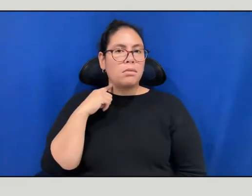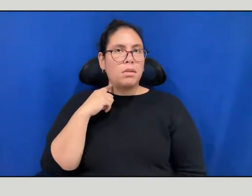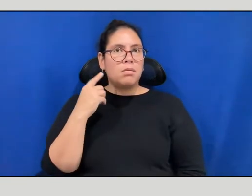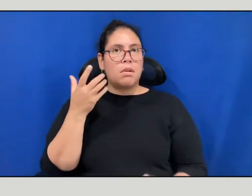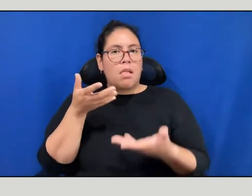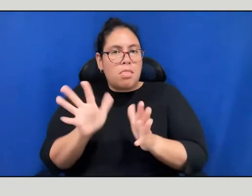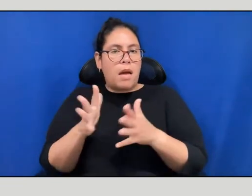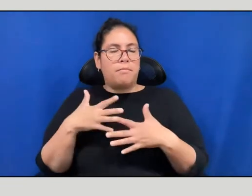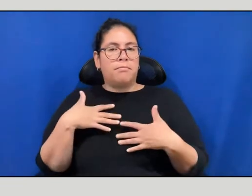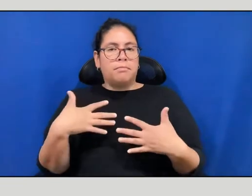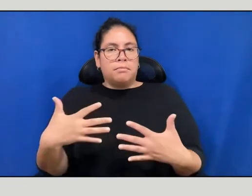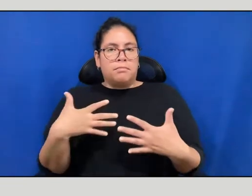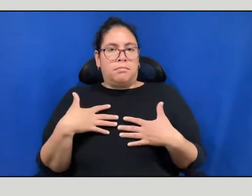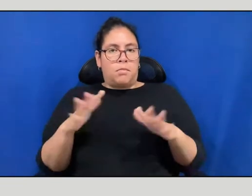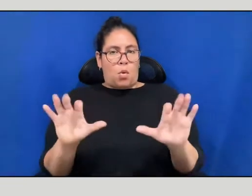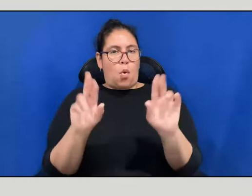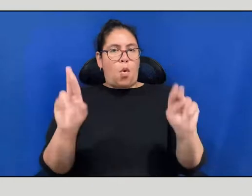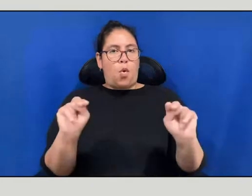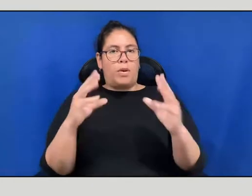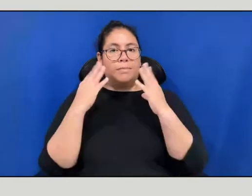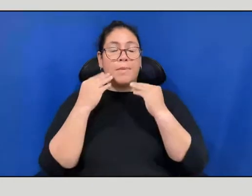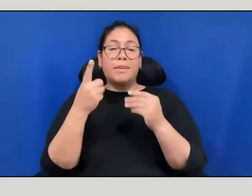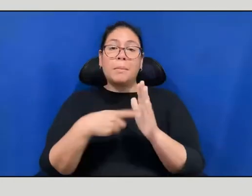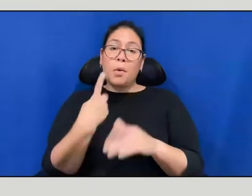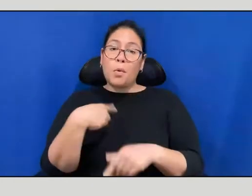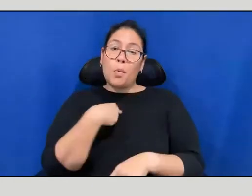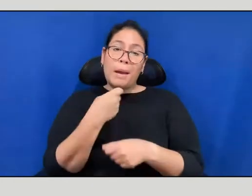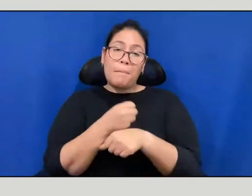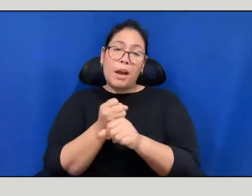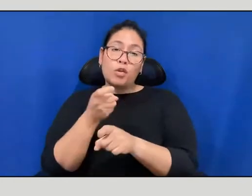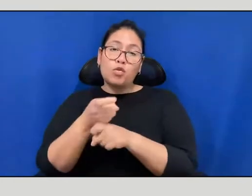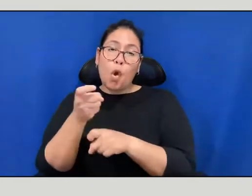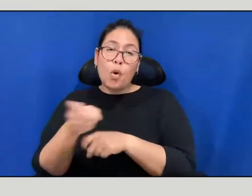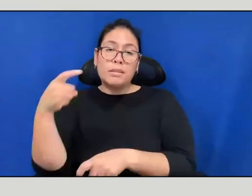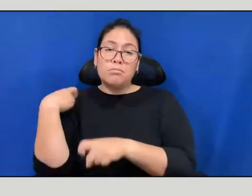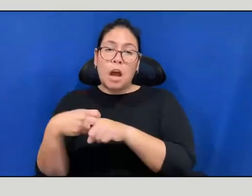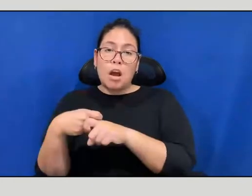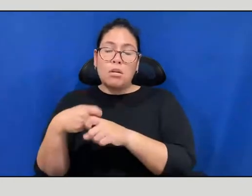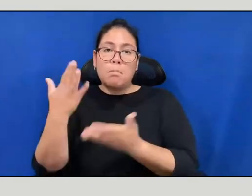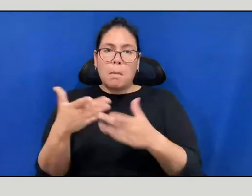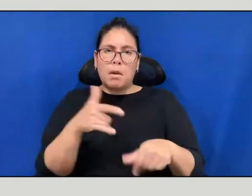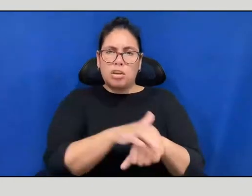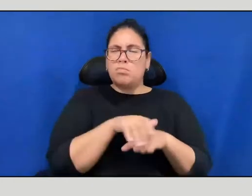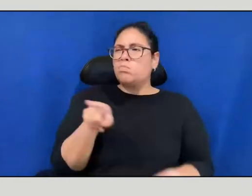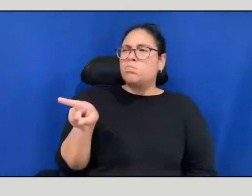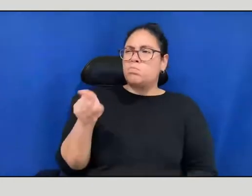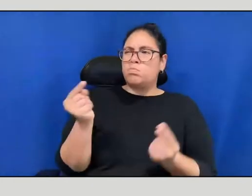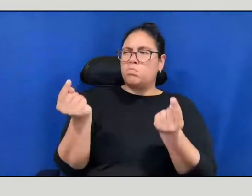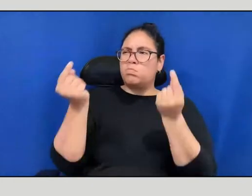We also make jokes in Spanish that we might not make in English because it's hard to explain a joke sometimes,